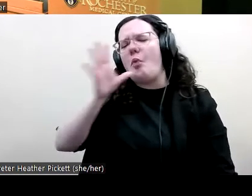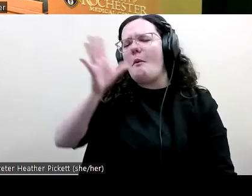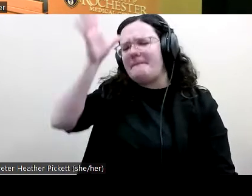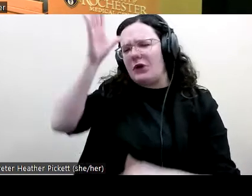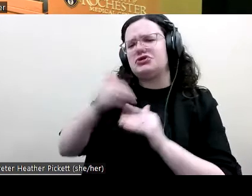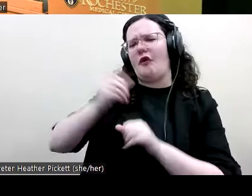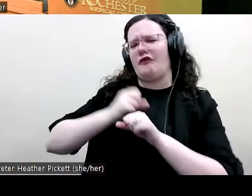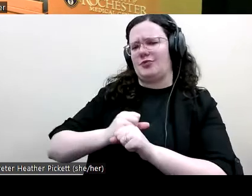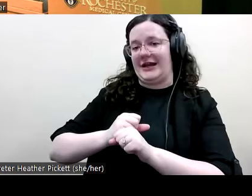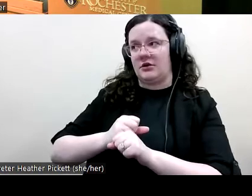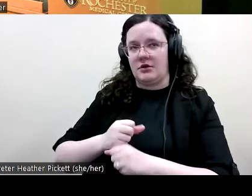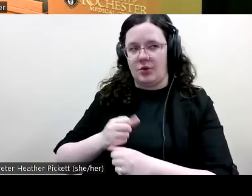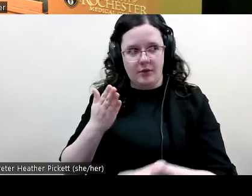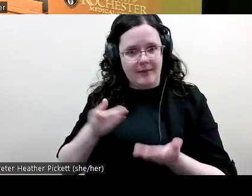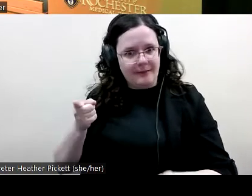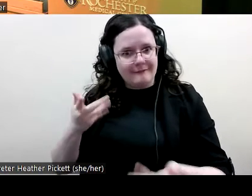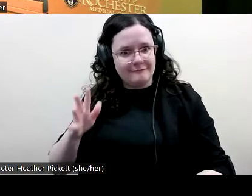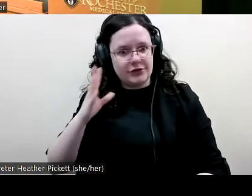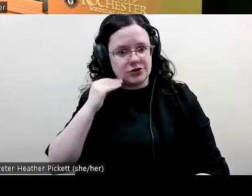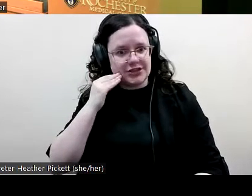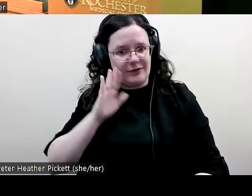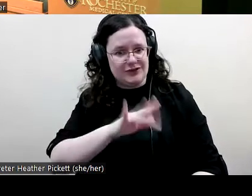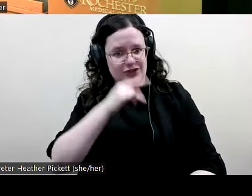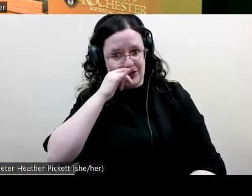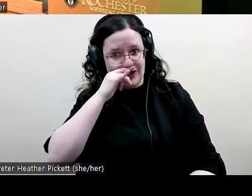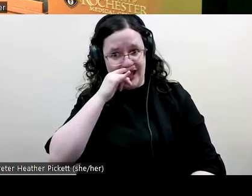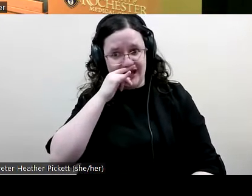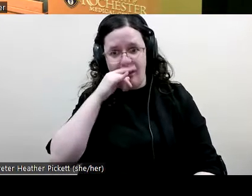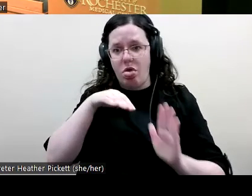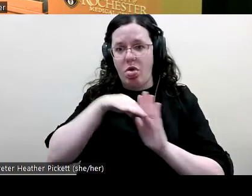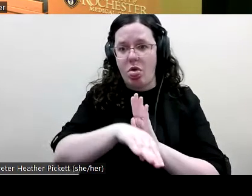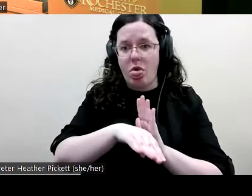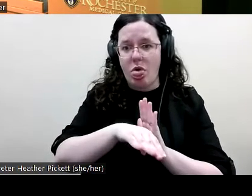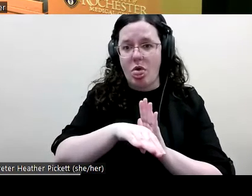their kid Crash and Burn you know maybe they've seen them end up um interacting with police or